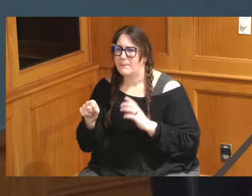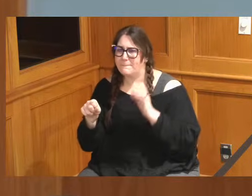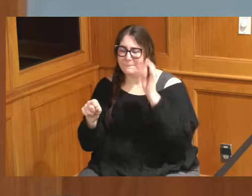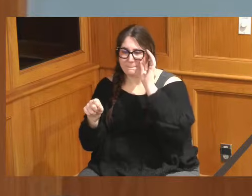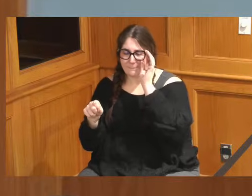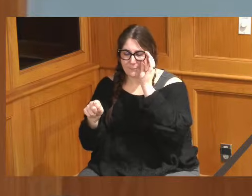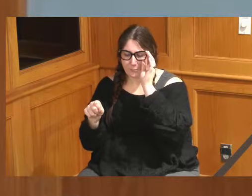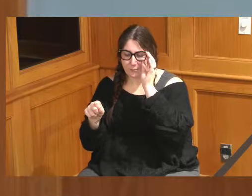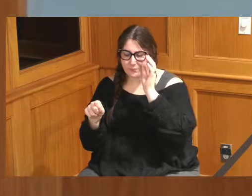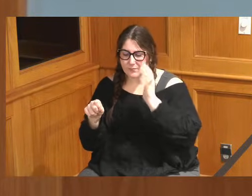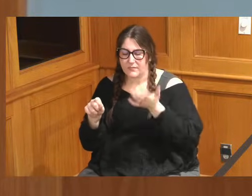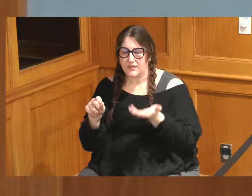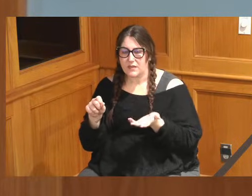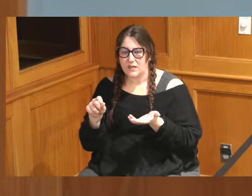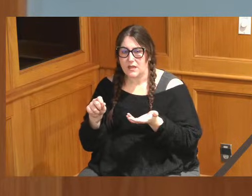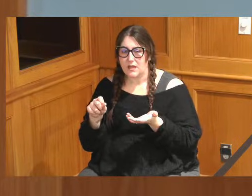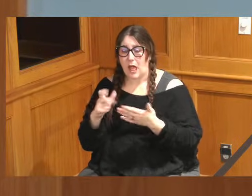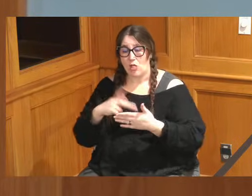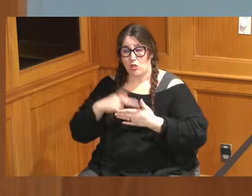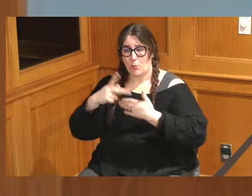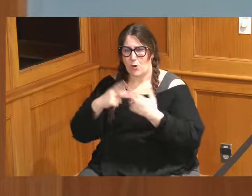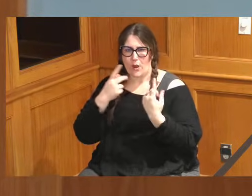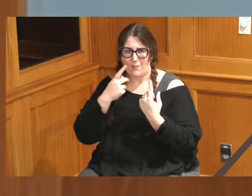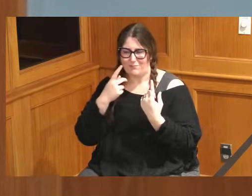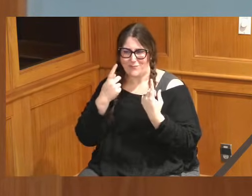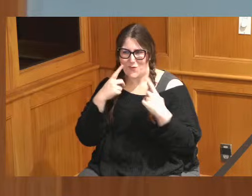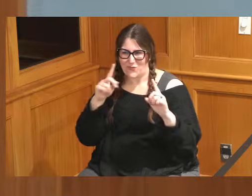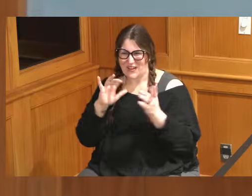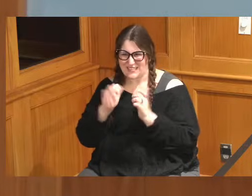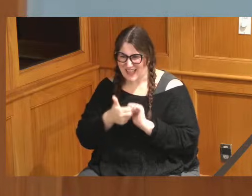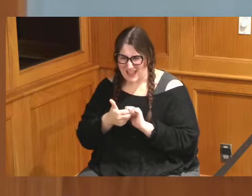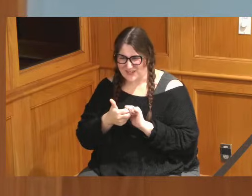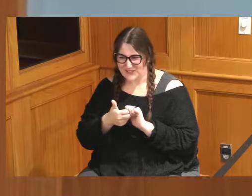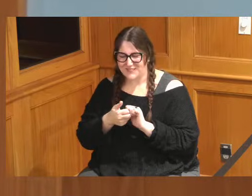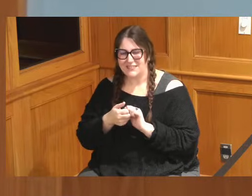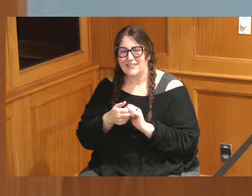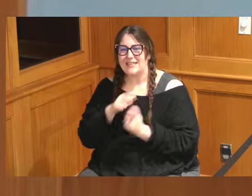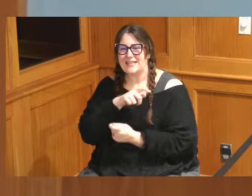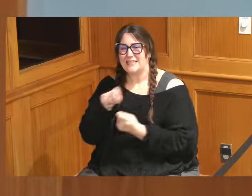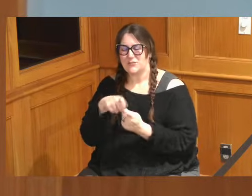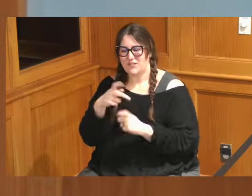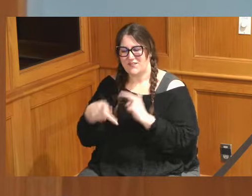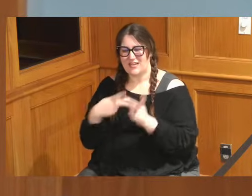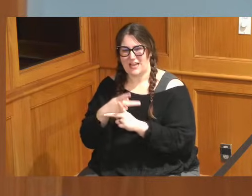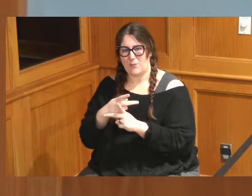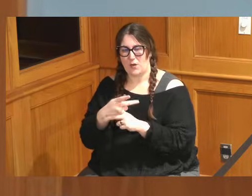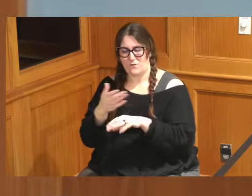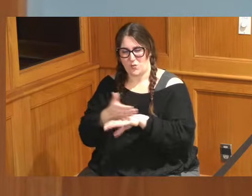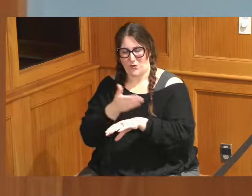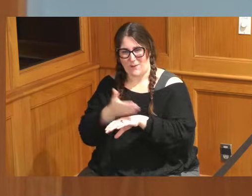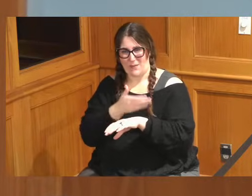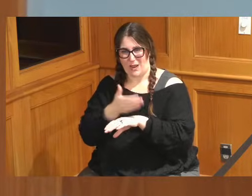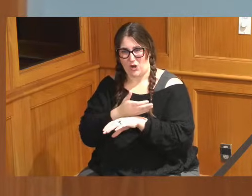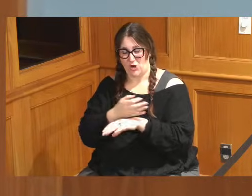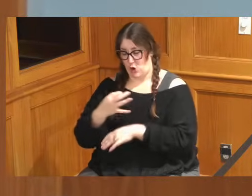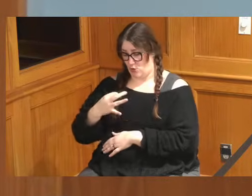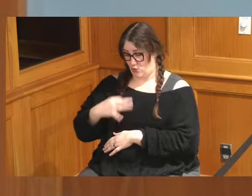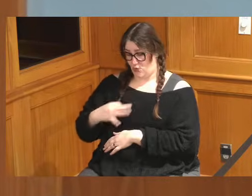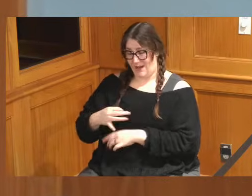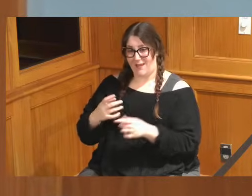the way the pro the program works is that if you do a certain type of repair, you get credit for